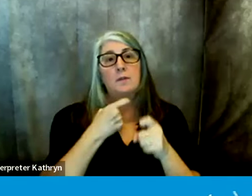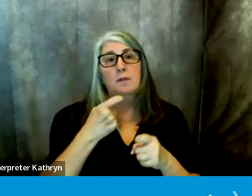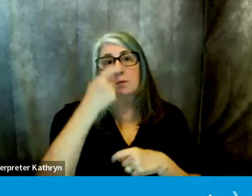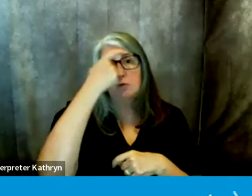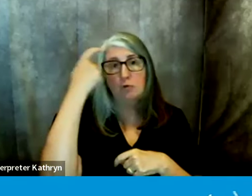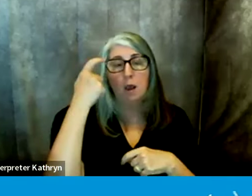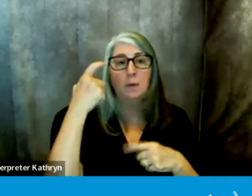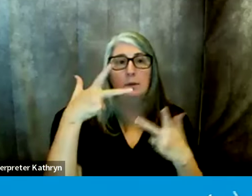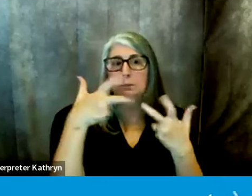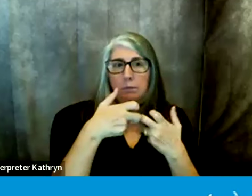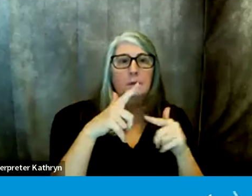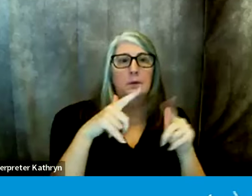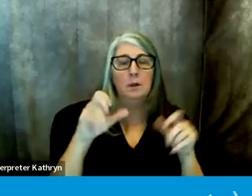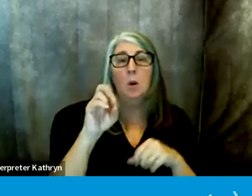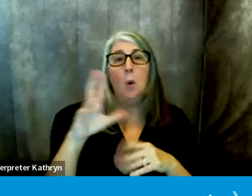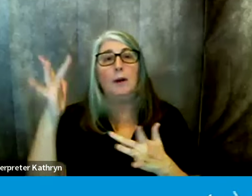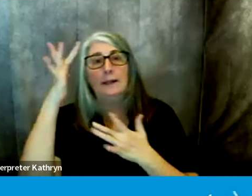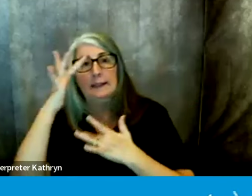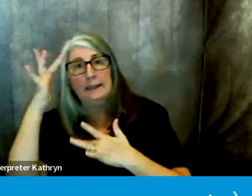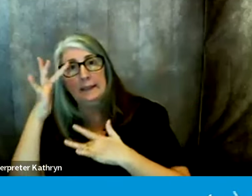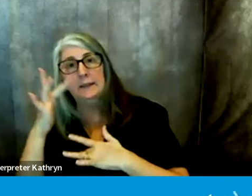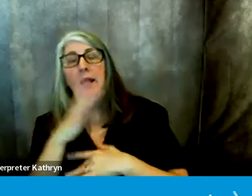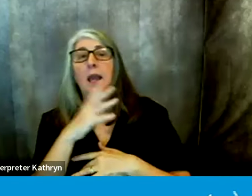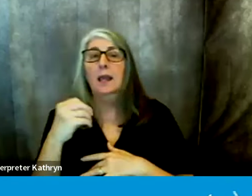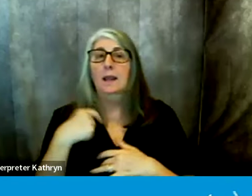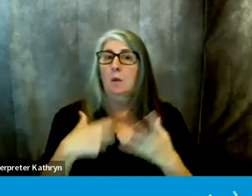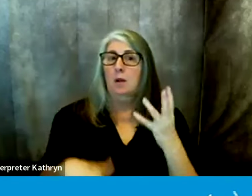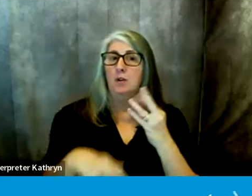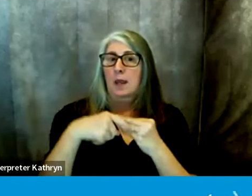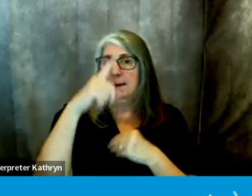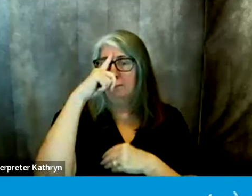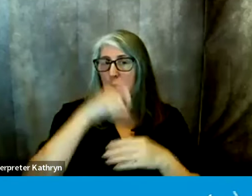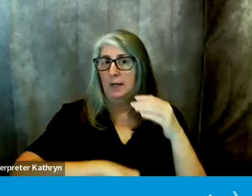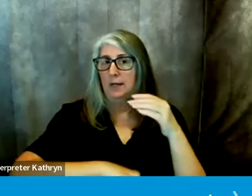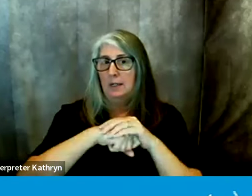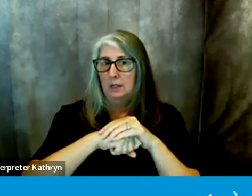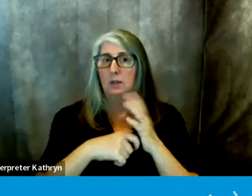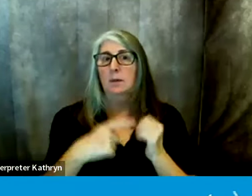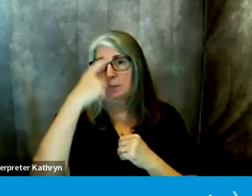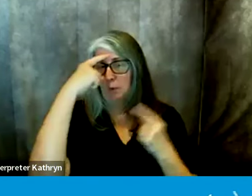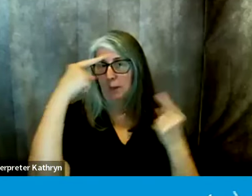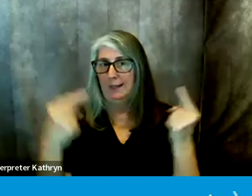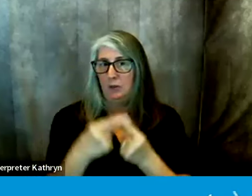I'm also going to add to that, brain injury, stroke. Because you had mentioned brain issues.